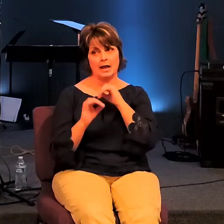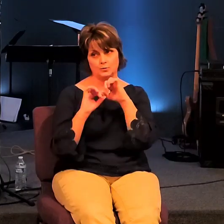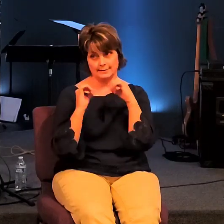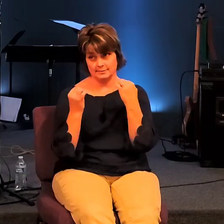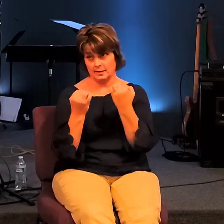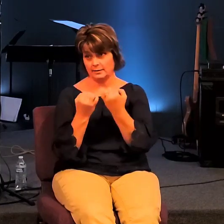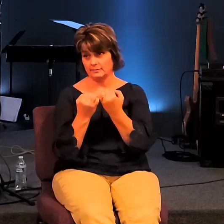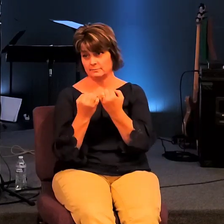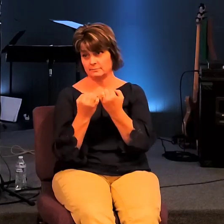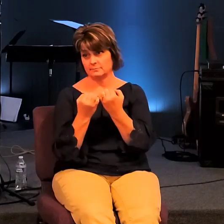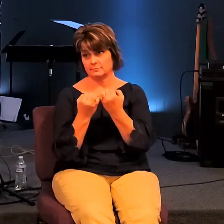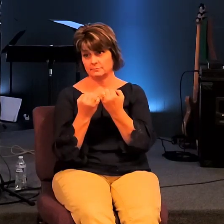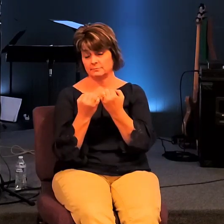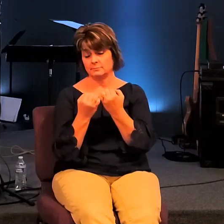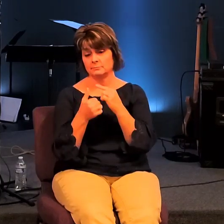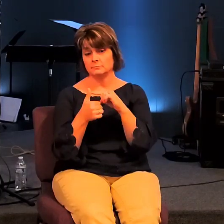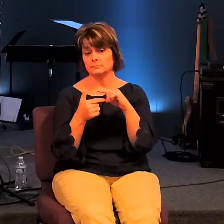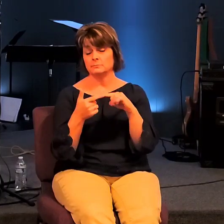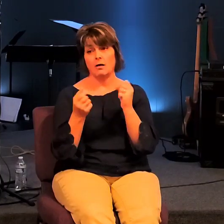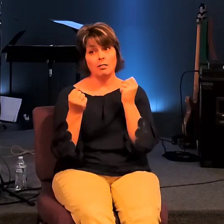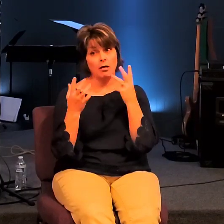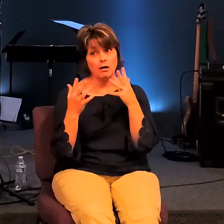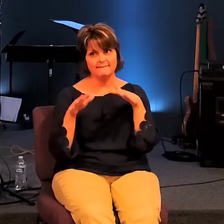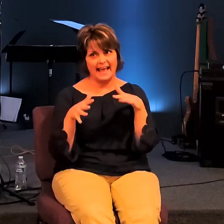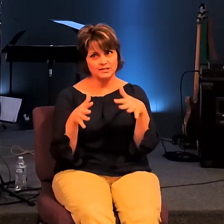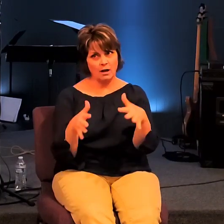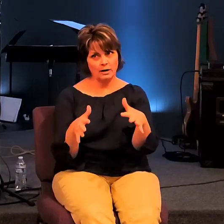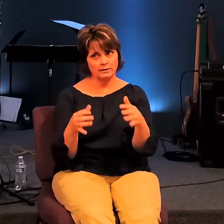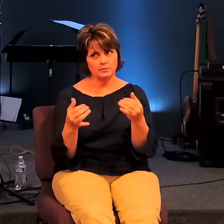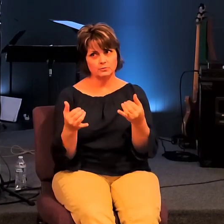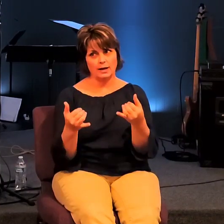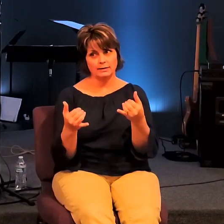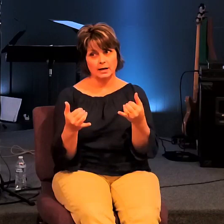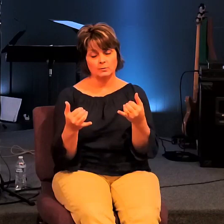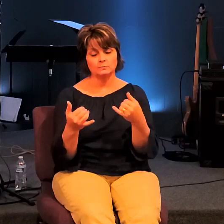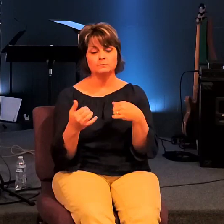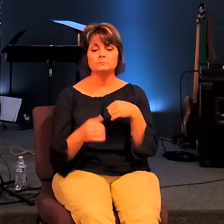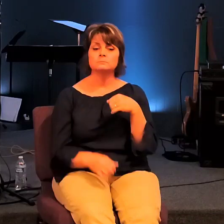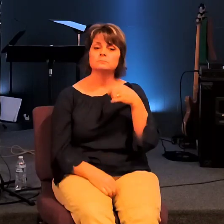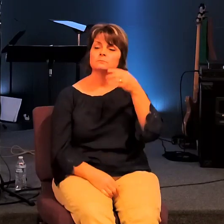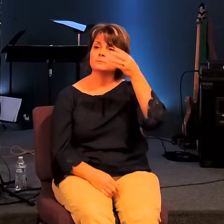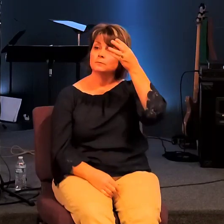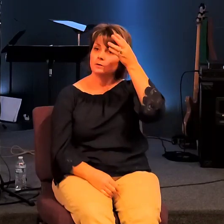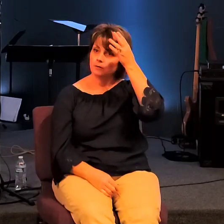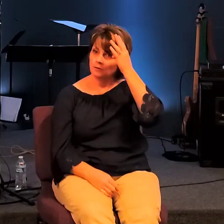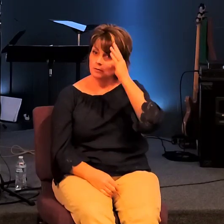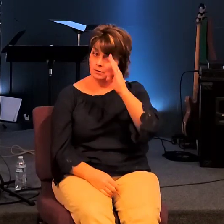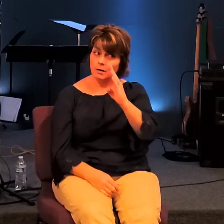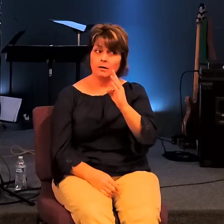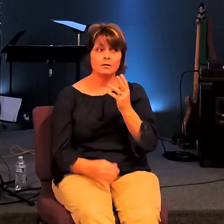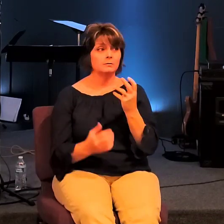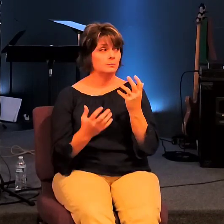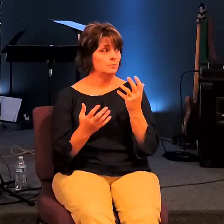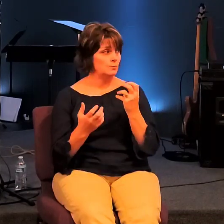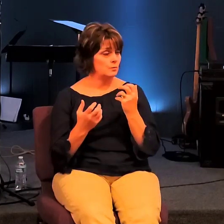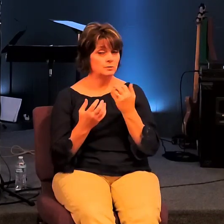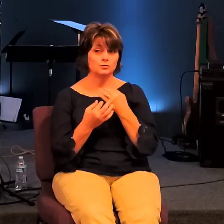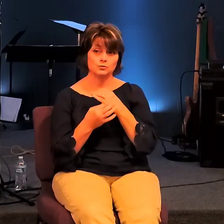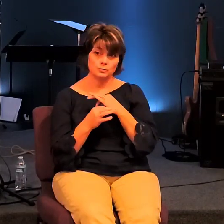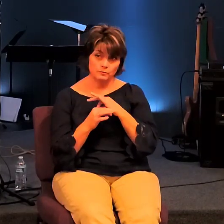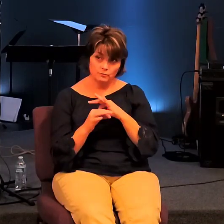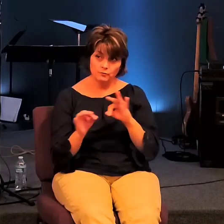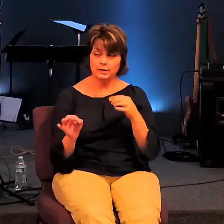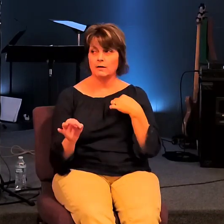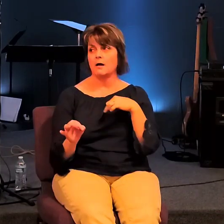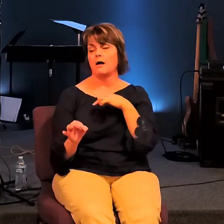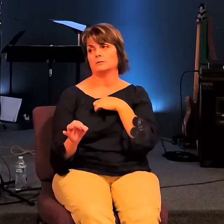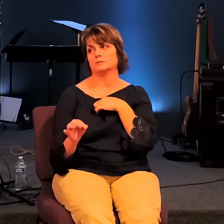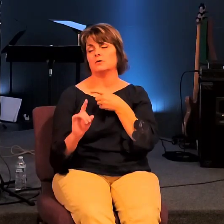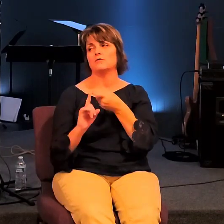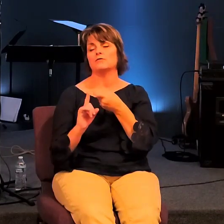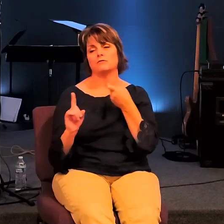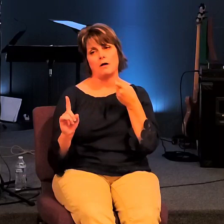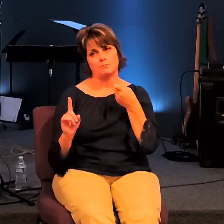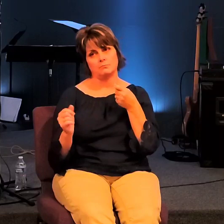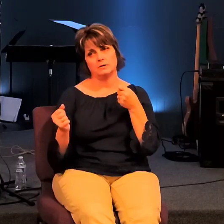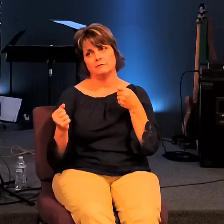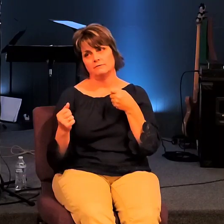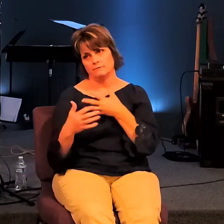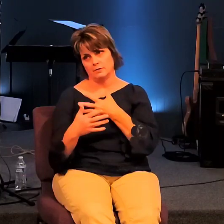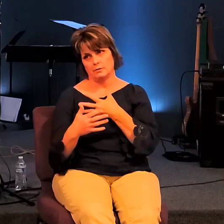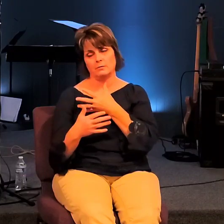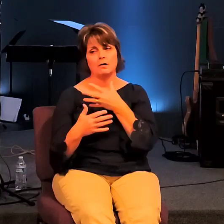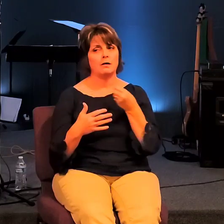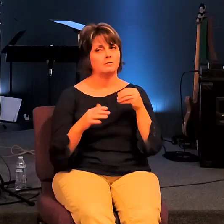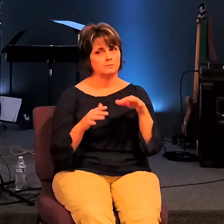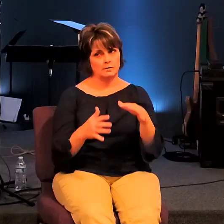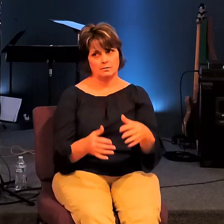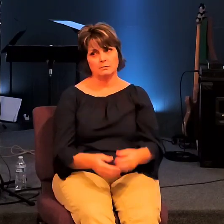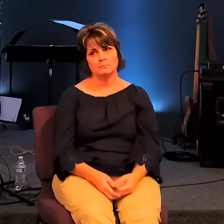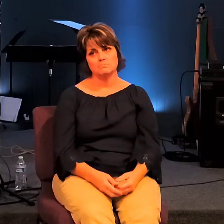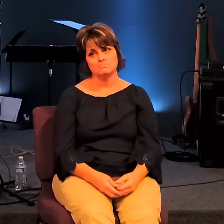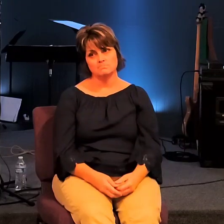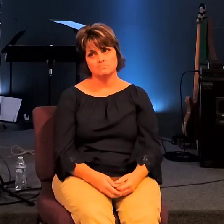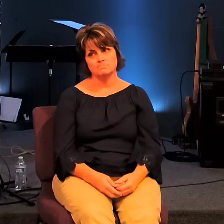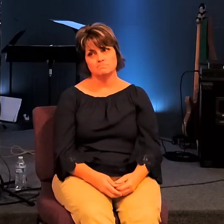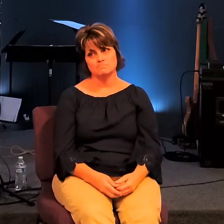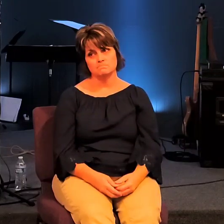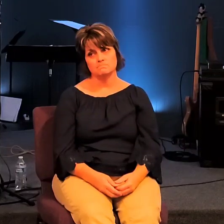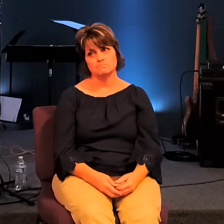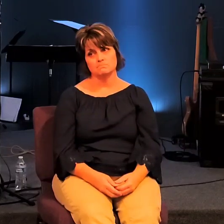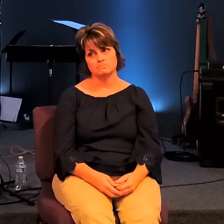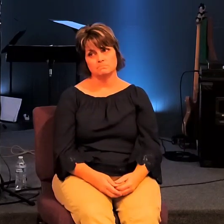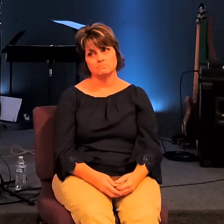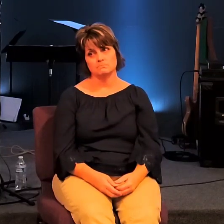of fear there's a lot of anxiety in God wants to free us from fear and anxiety and so as